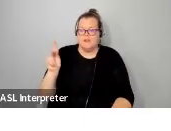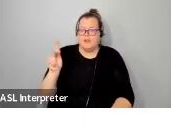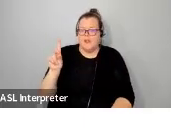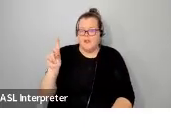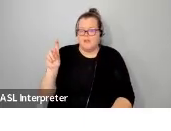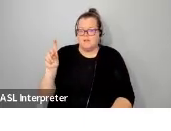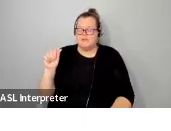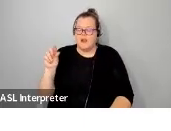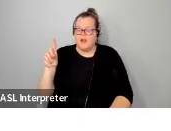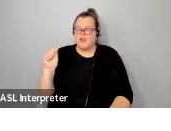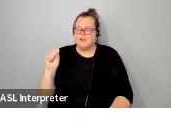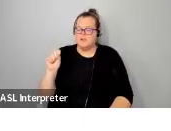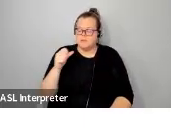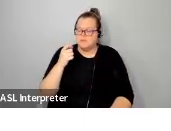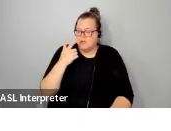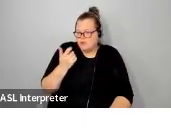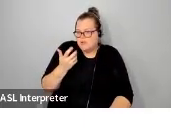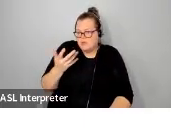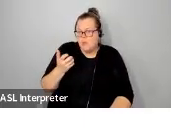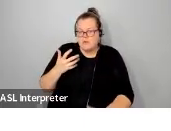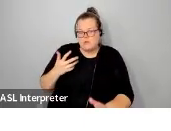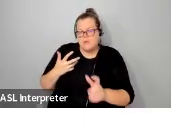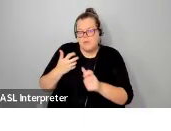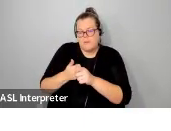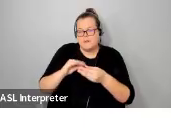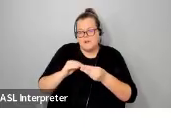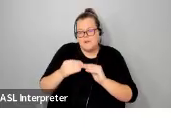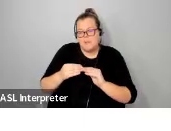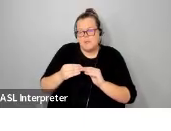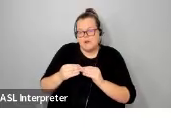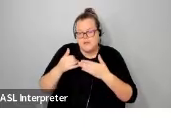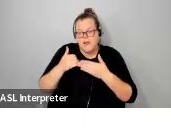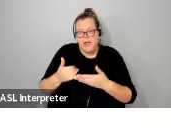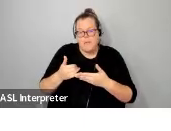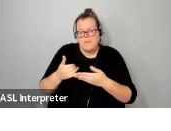in considering updating those reserve capacity numbers to facilitate transition later on.